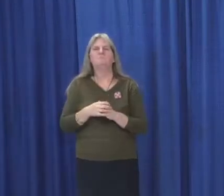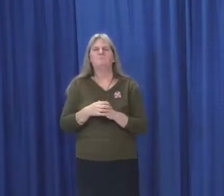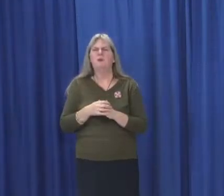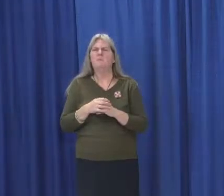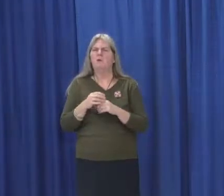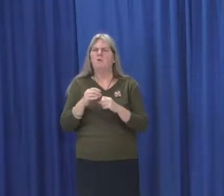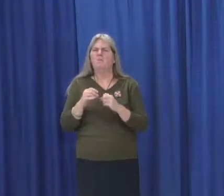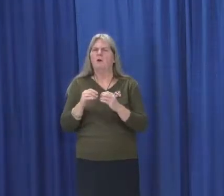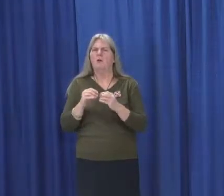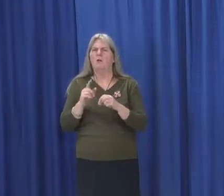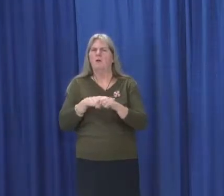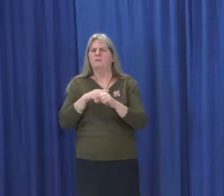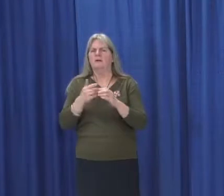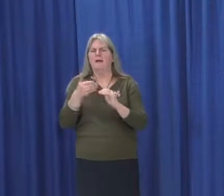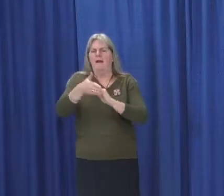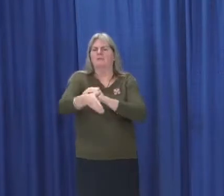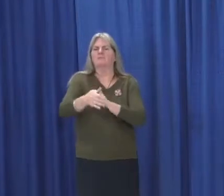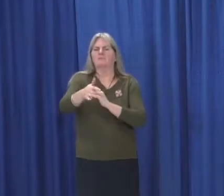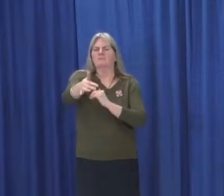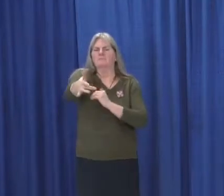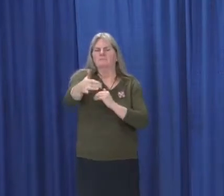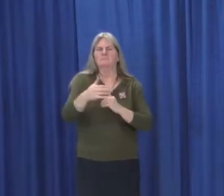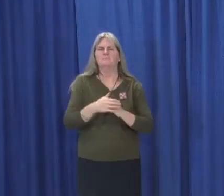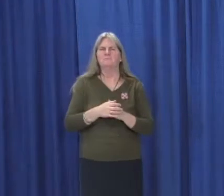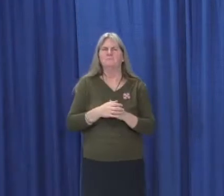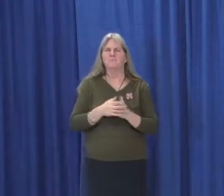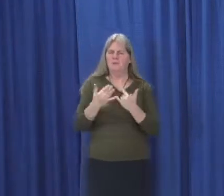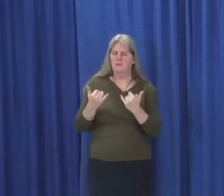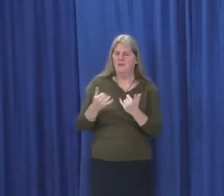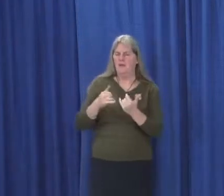occurs quite a long ways out any evidence is being built right